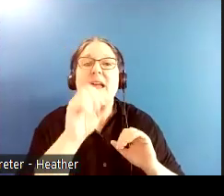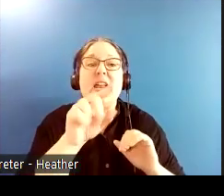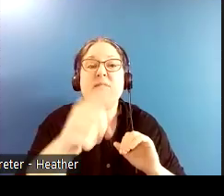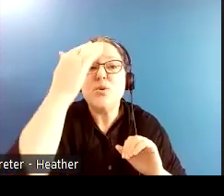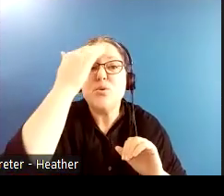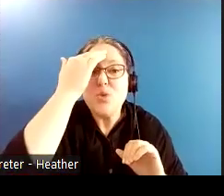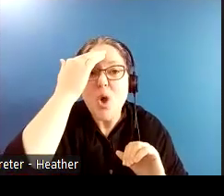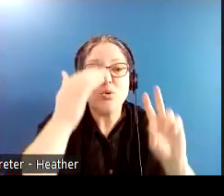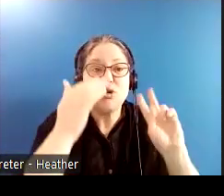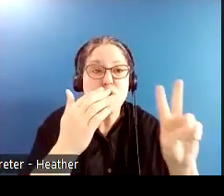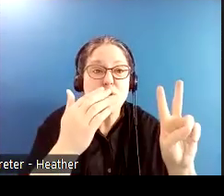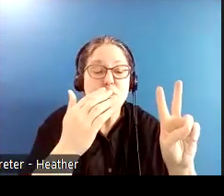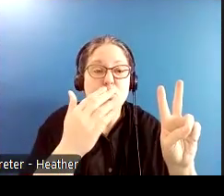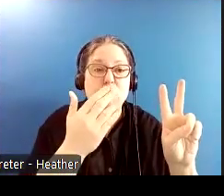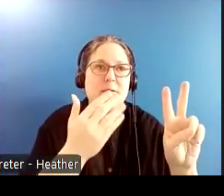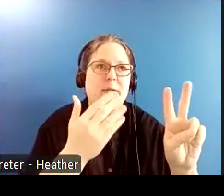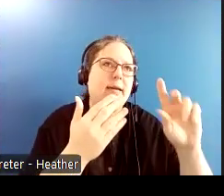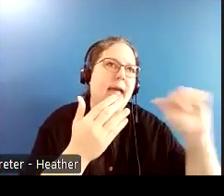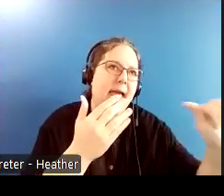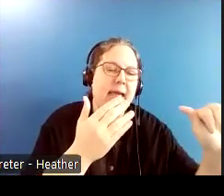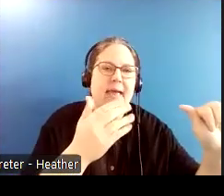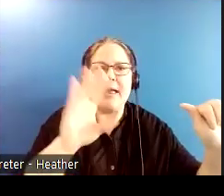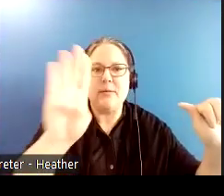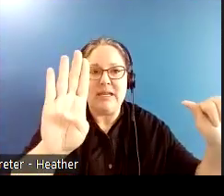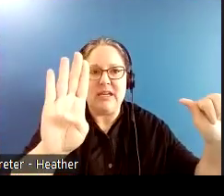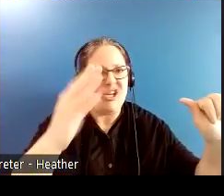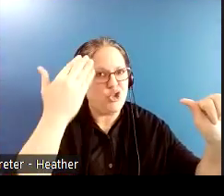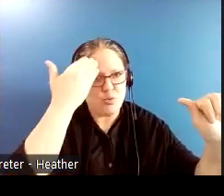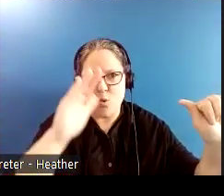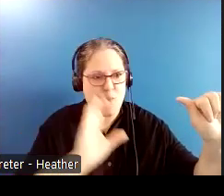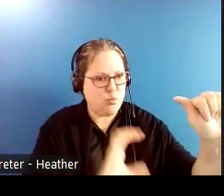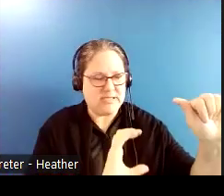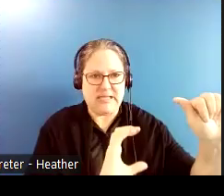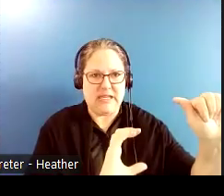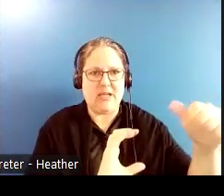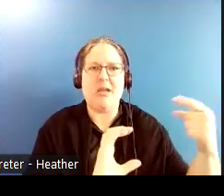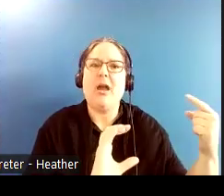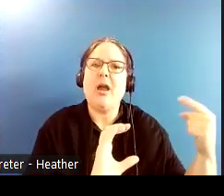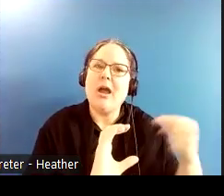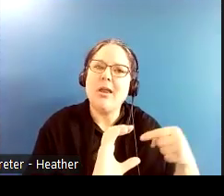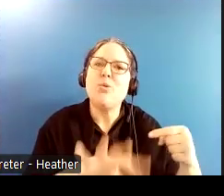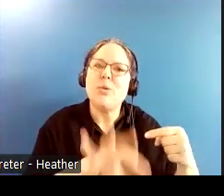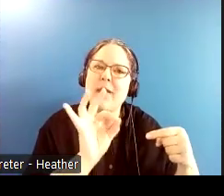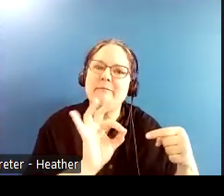of information like the length of A or the length of B, you can know with 100% certainty this third